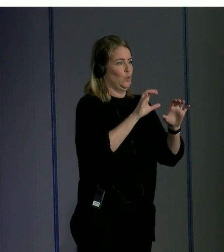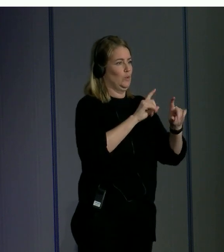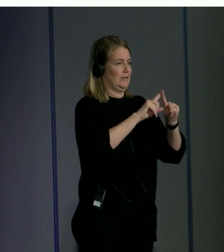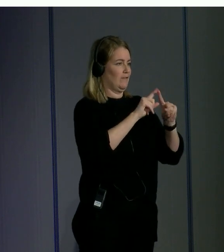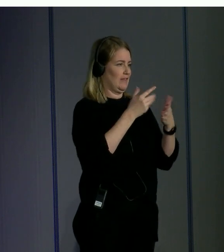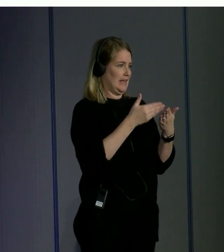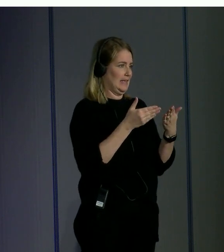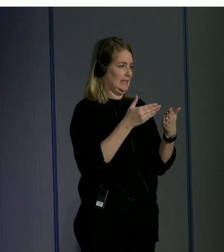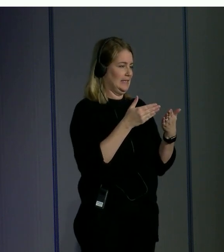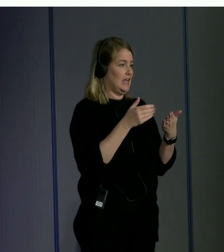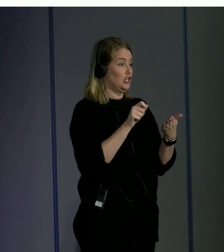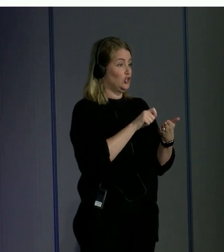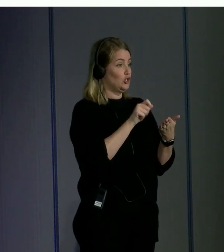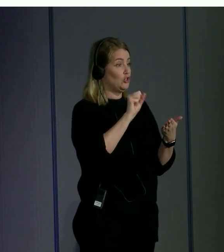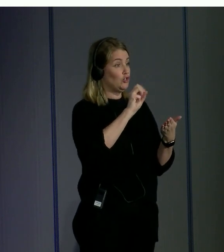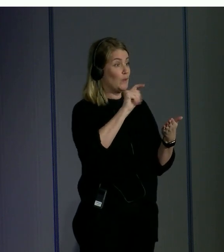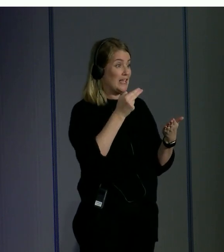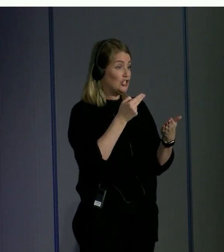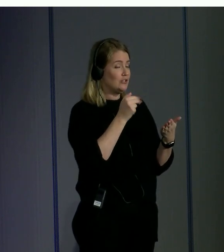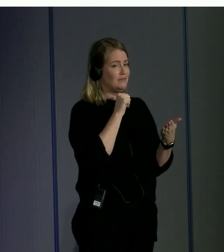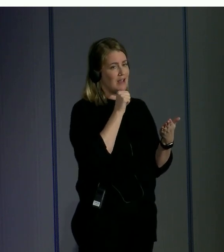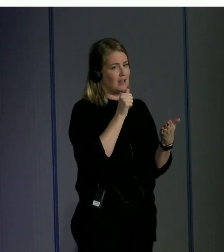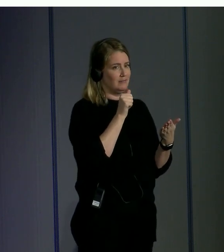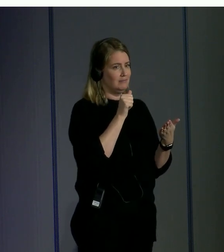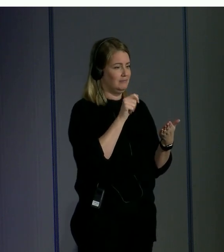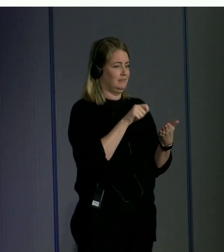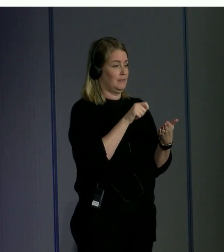A switch is not a switch because it behaves differently.